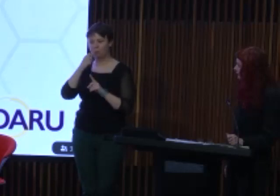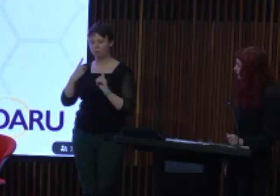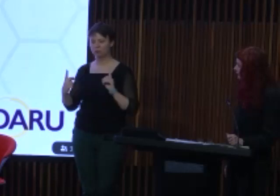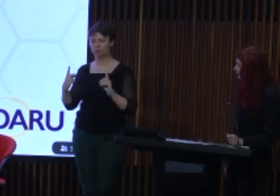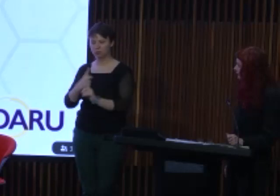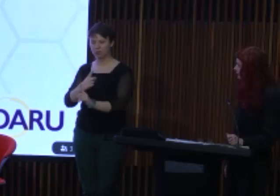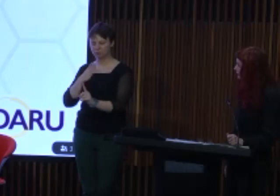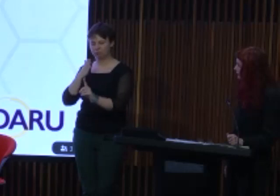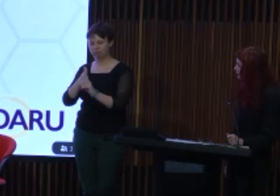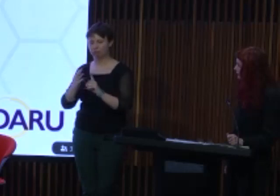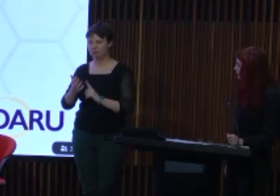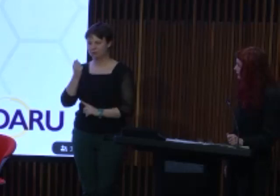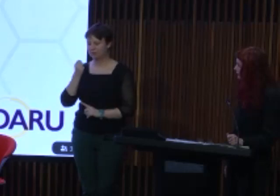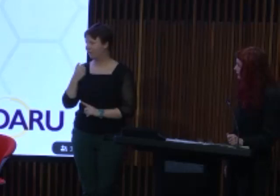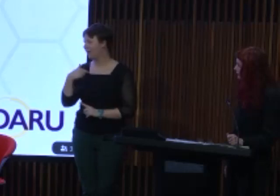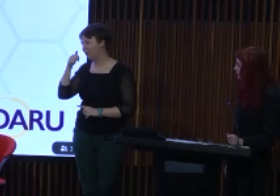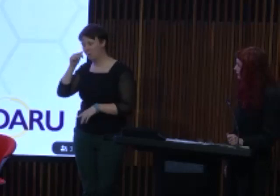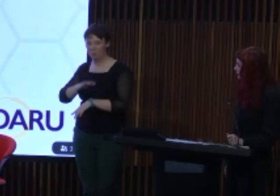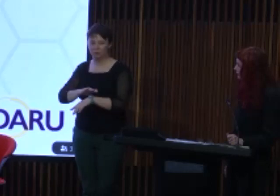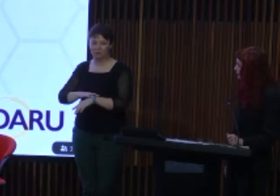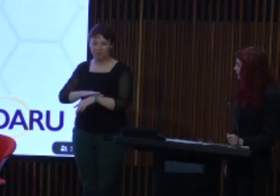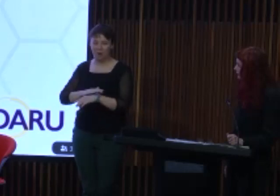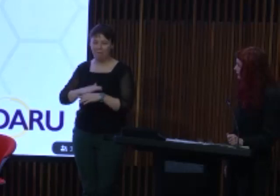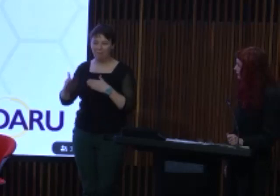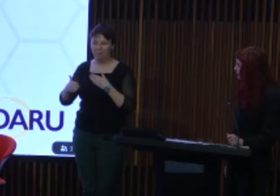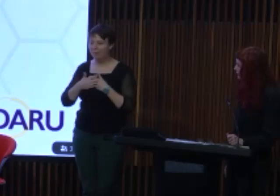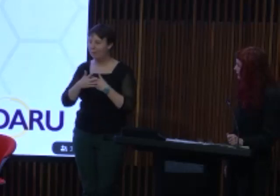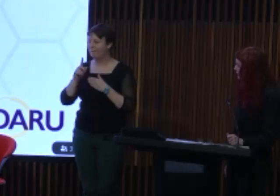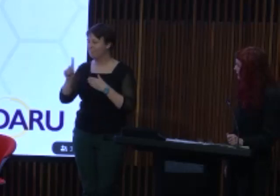could say, but I know it was short in time, and I did forget the very beginning to say,